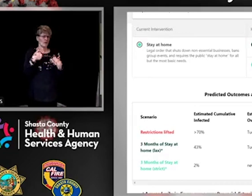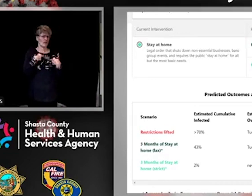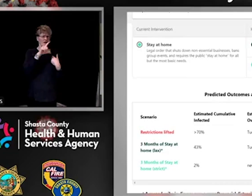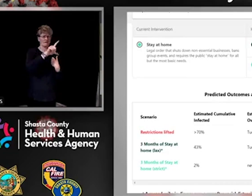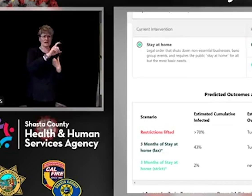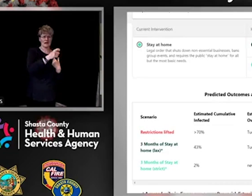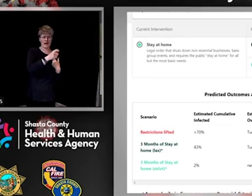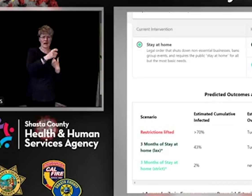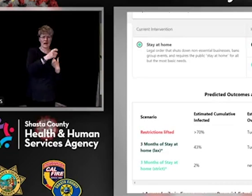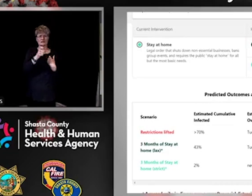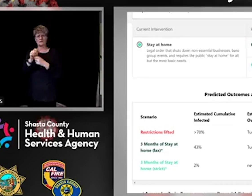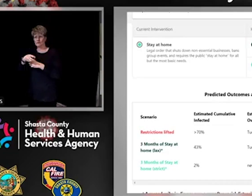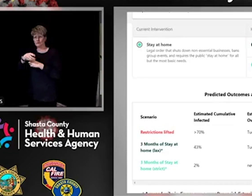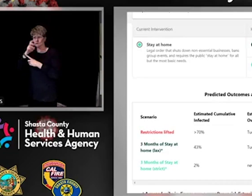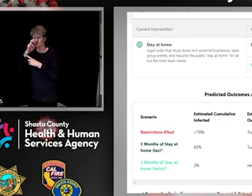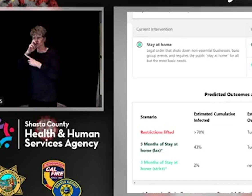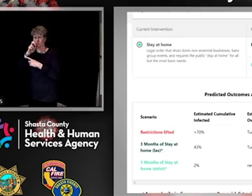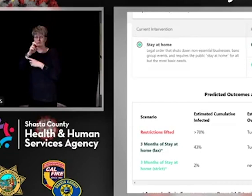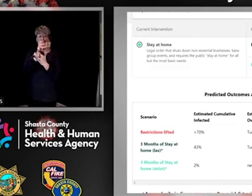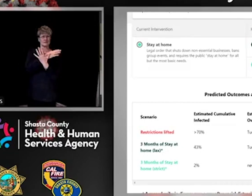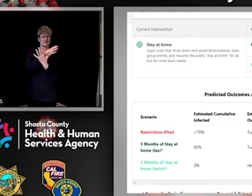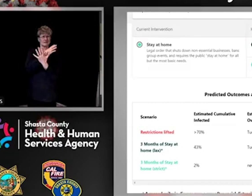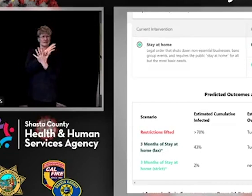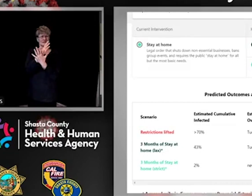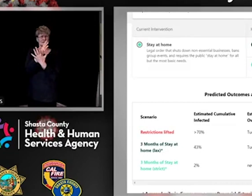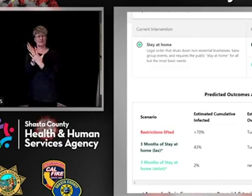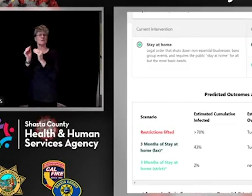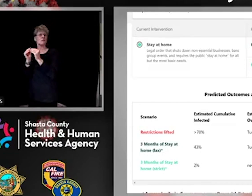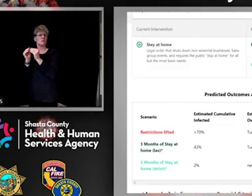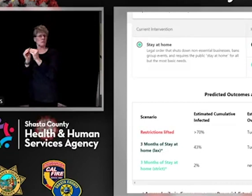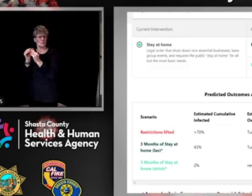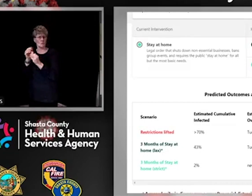to the strict line and that's kind of what we've seen with our data and are cases, how